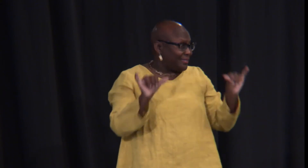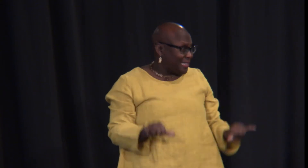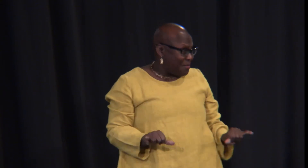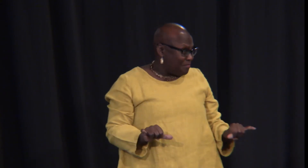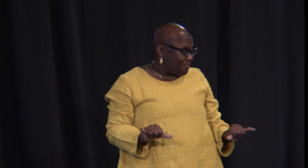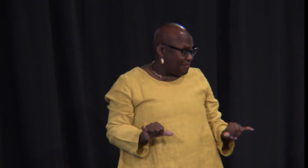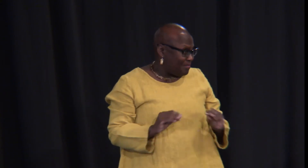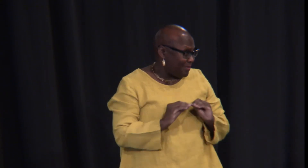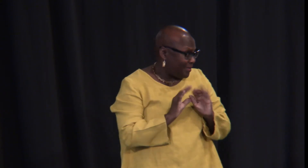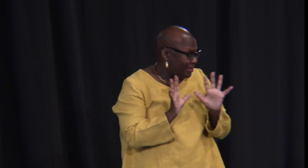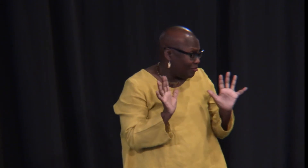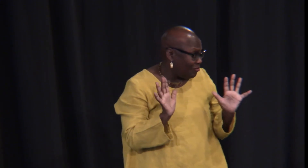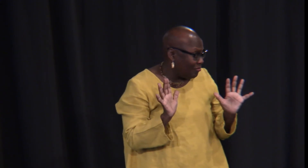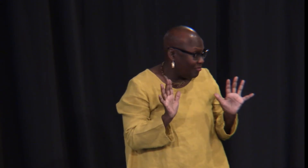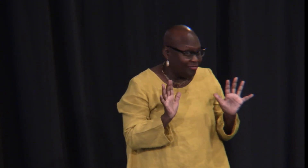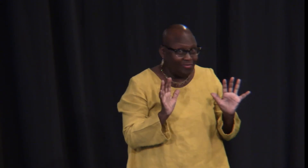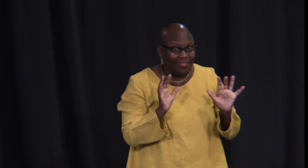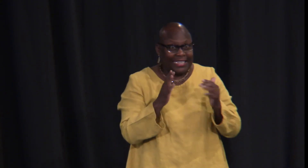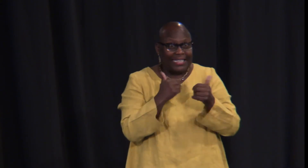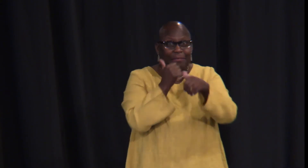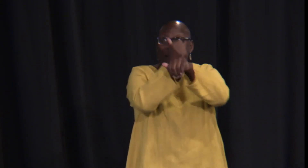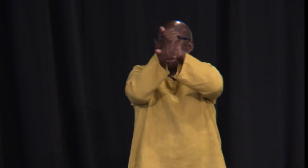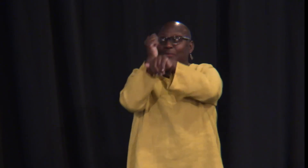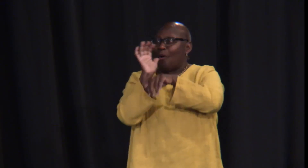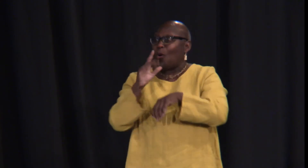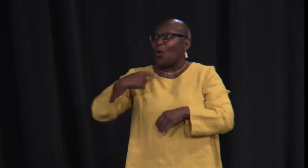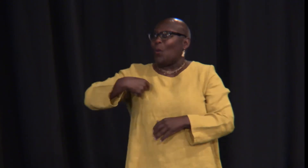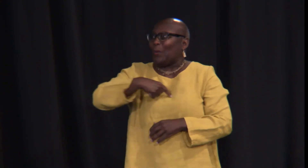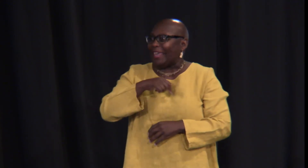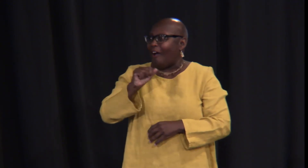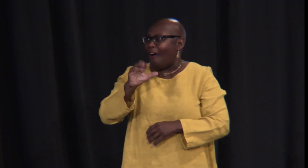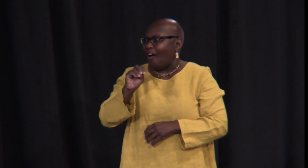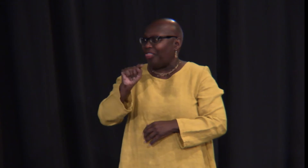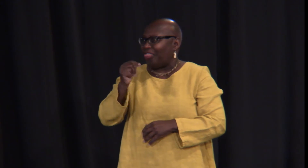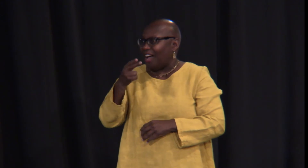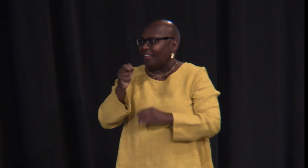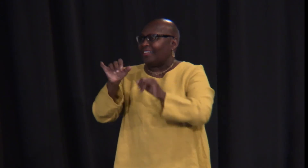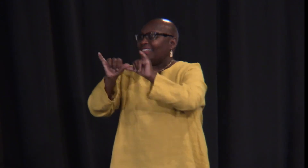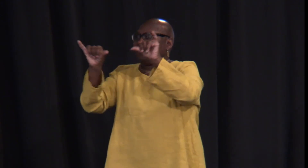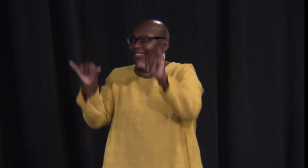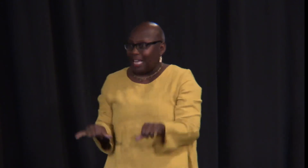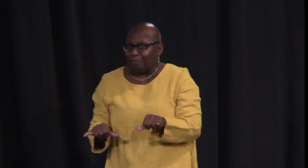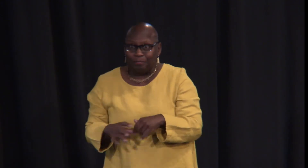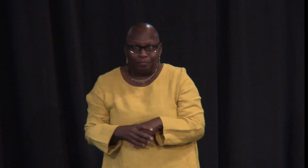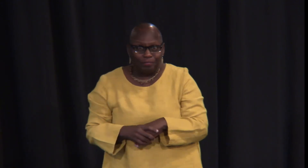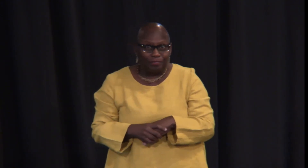Where does the blame game stop? What we do know and understand is that the educational system,